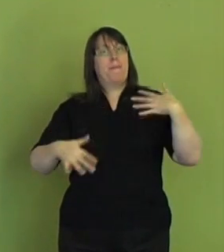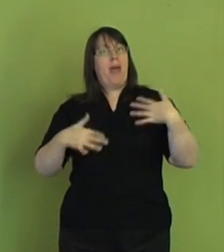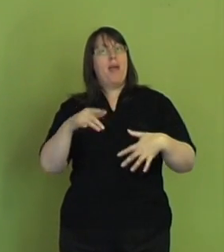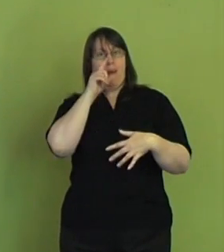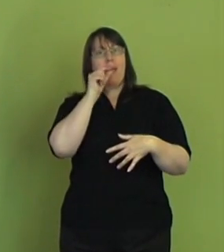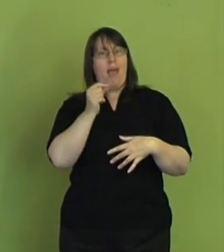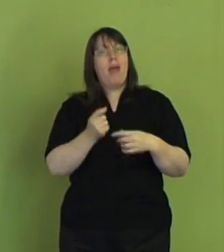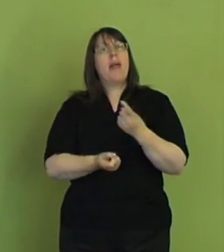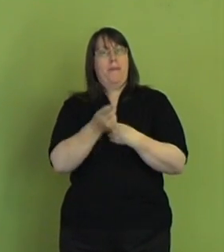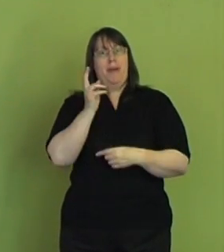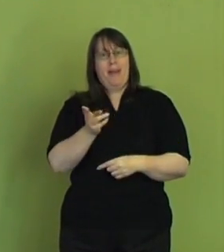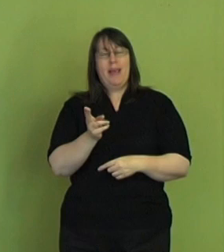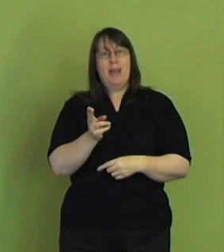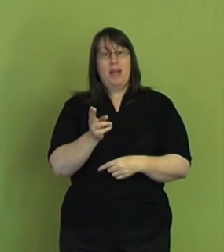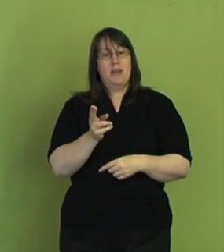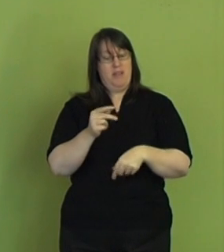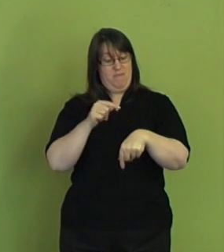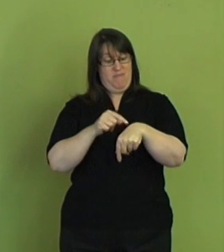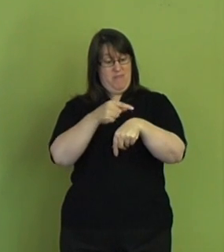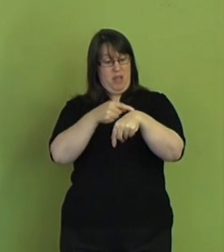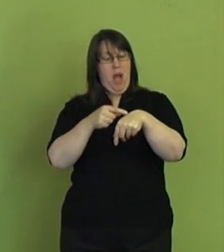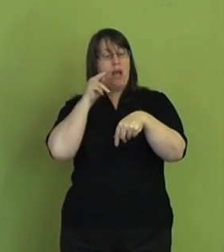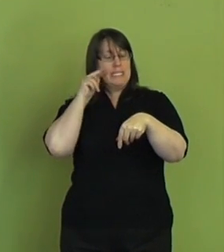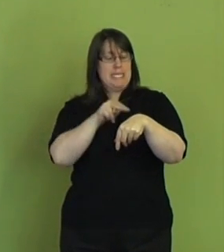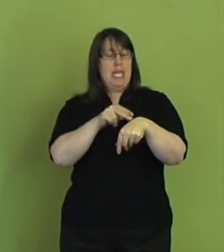It will be a constant reminder of the event that occured